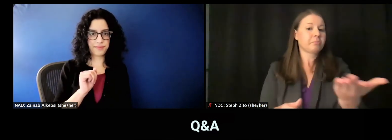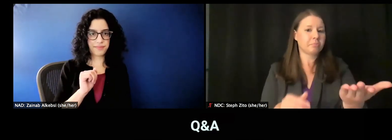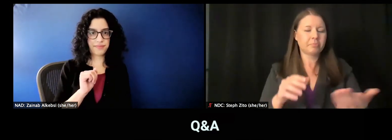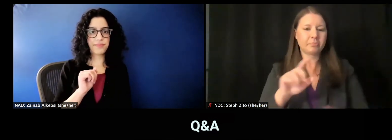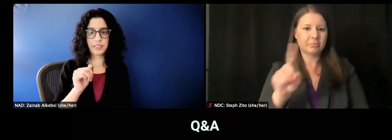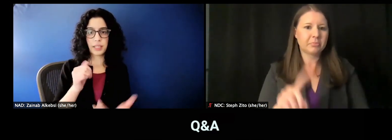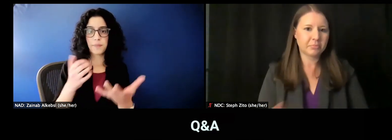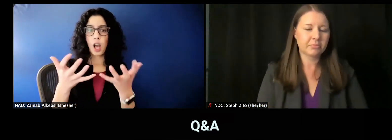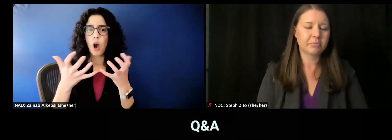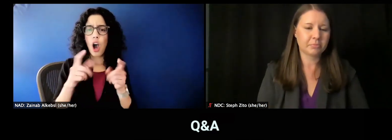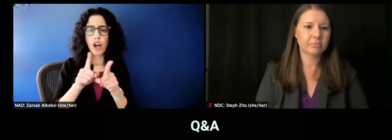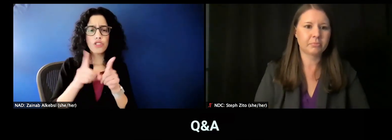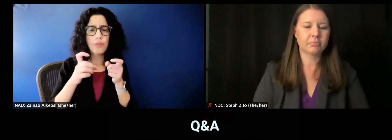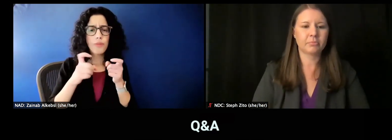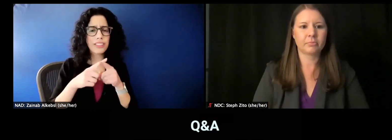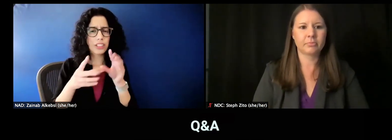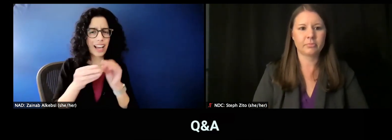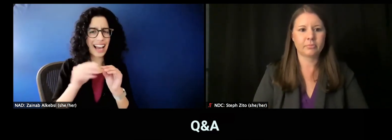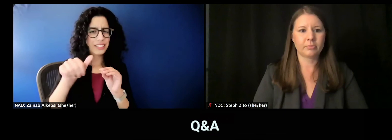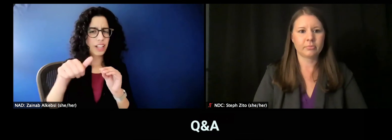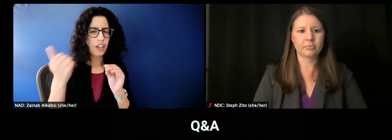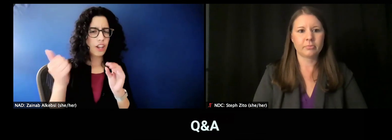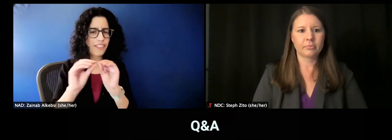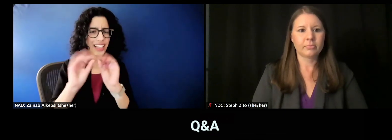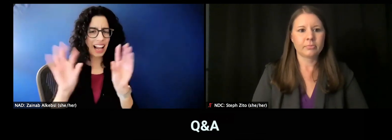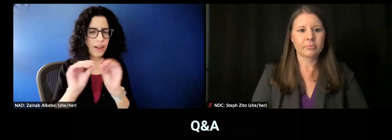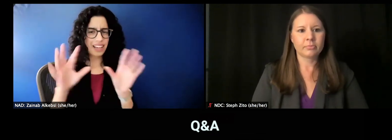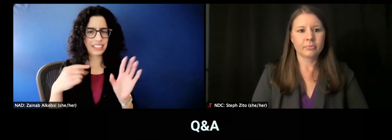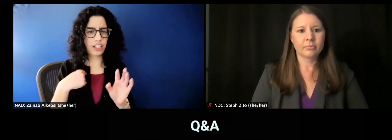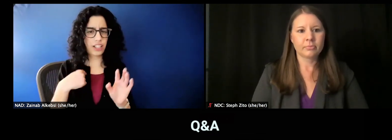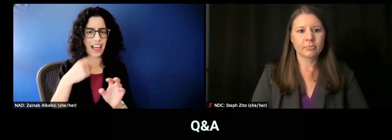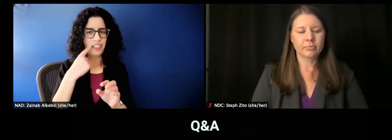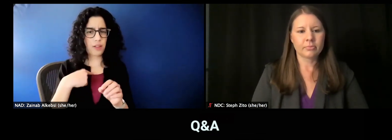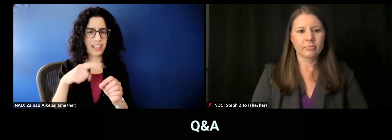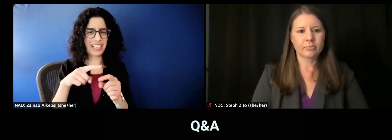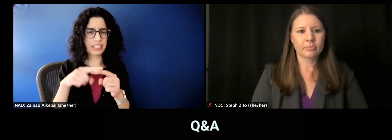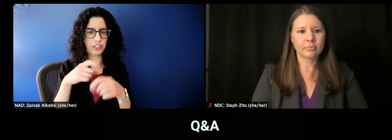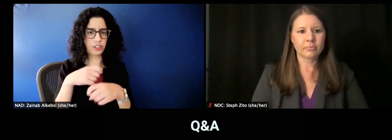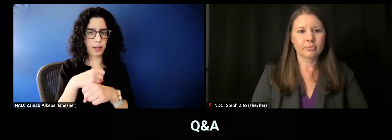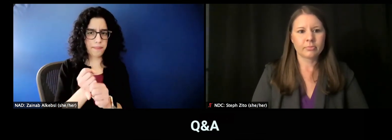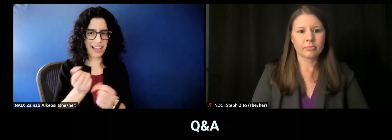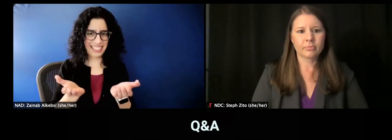I wanted to add another clarifying question we